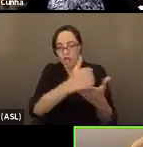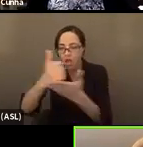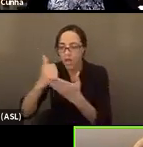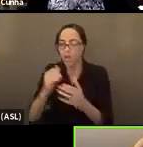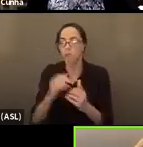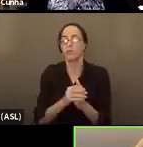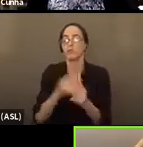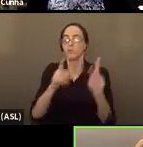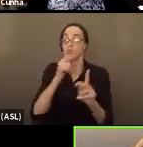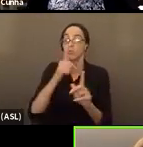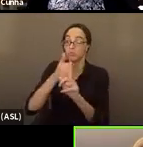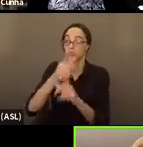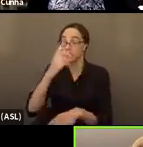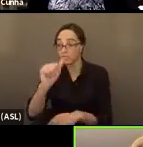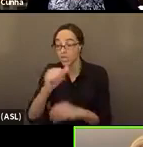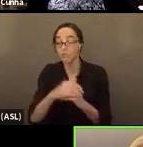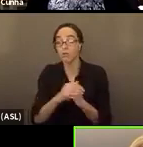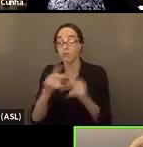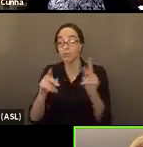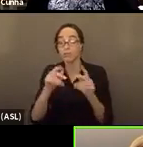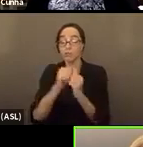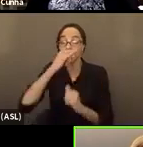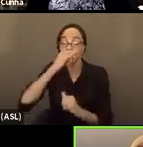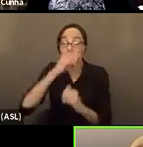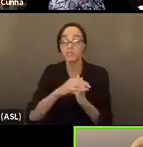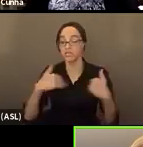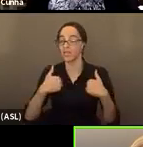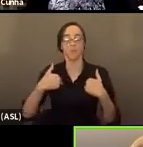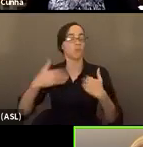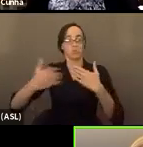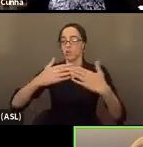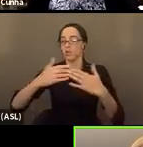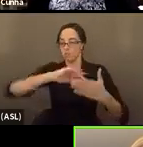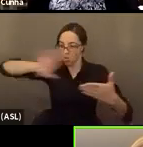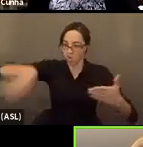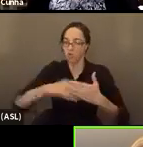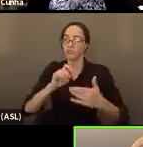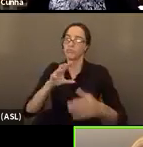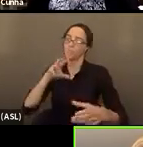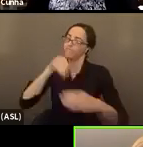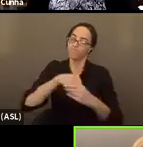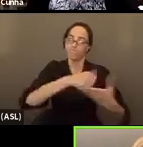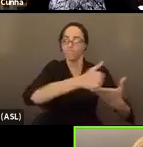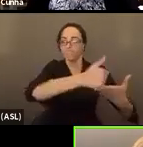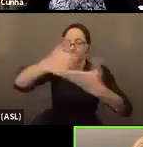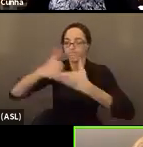whatever we all need to to jump in there and help each other and i will tell you the reason why